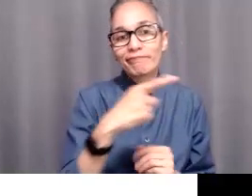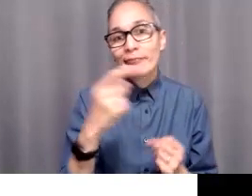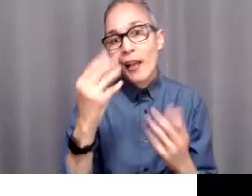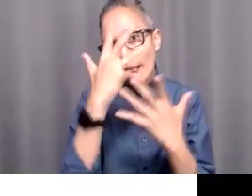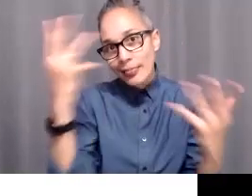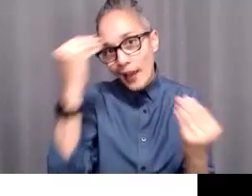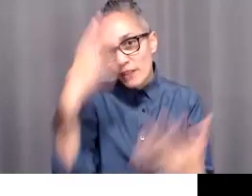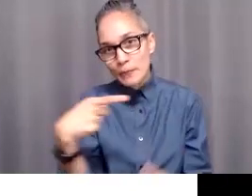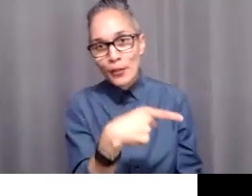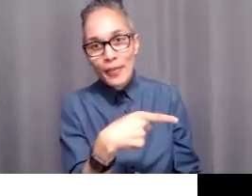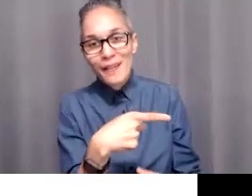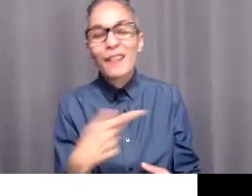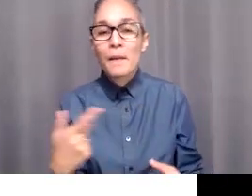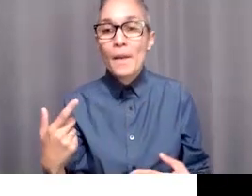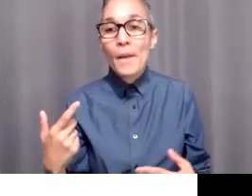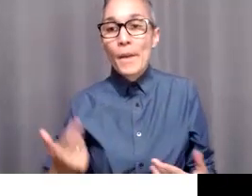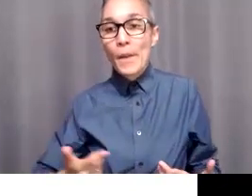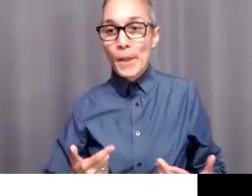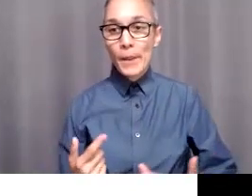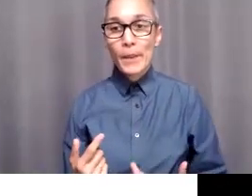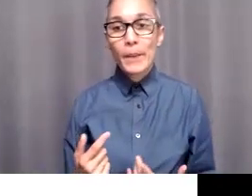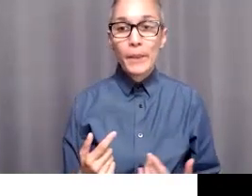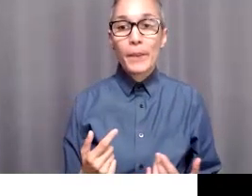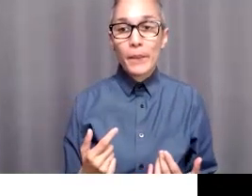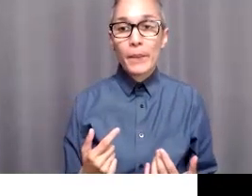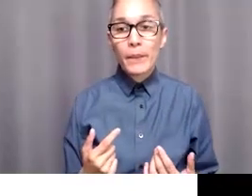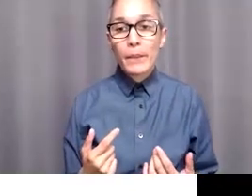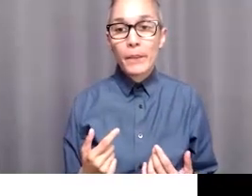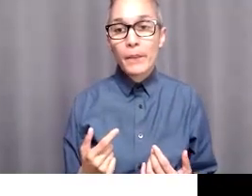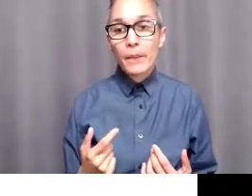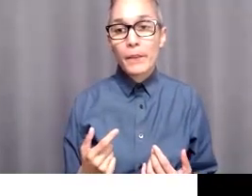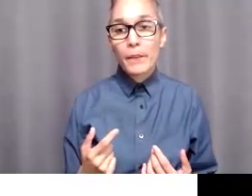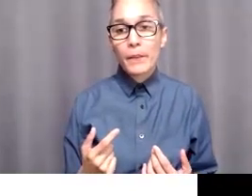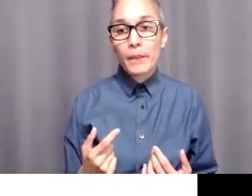I think I don't know, Sally,